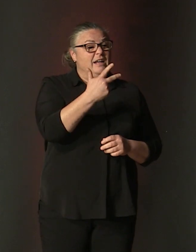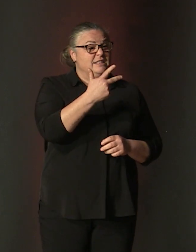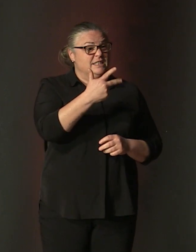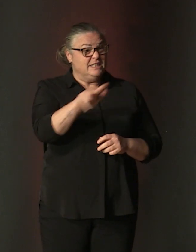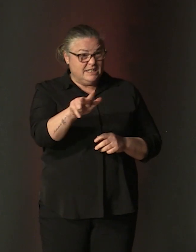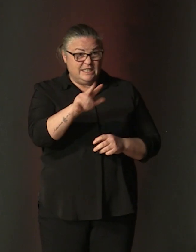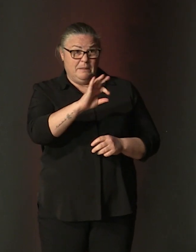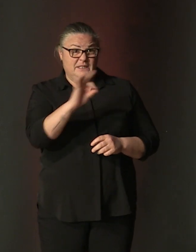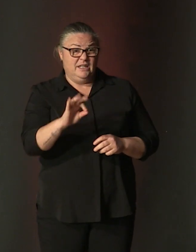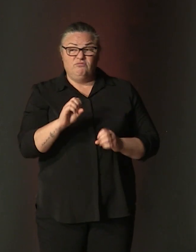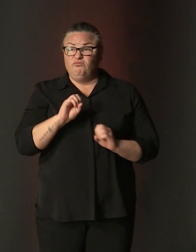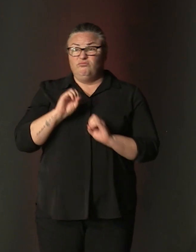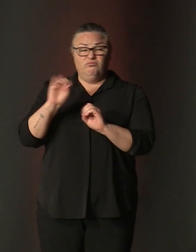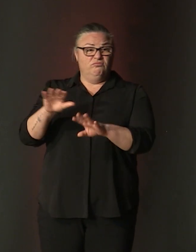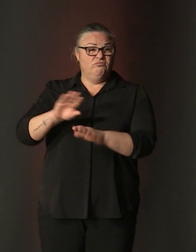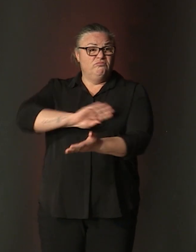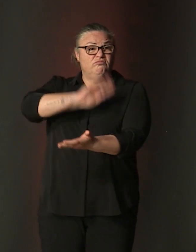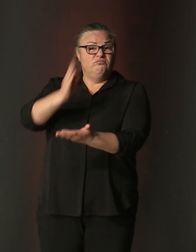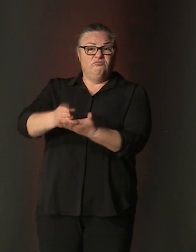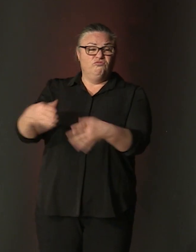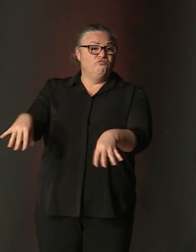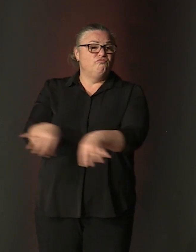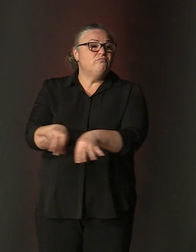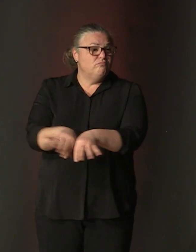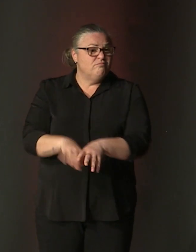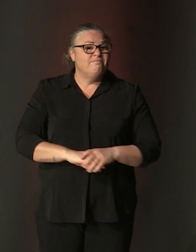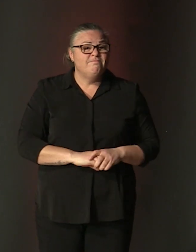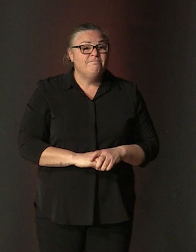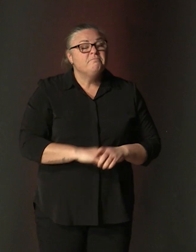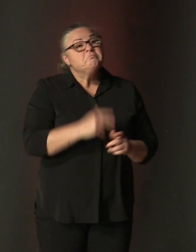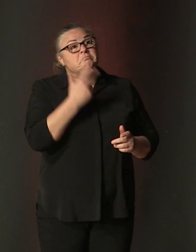on average, only one out of ten plastic trays is recycled.